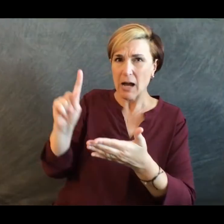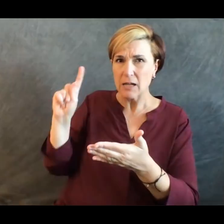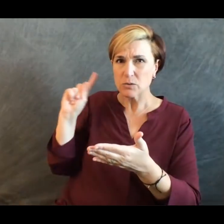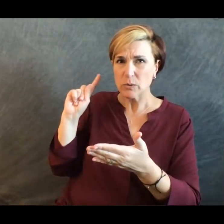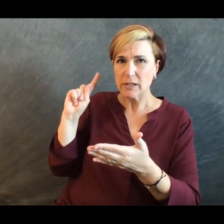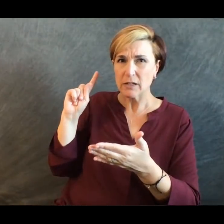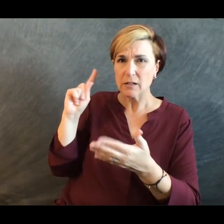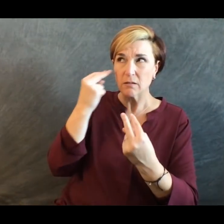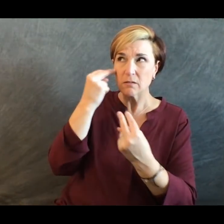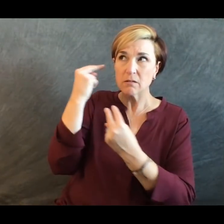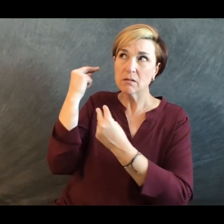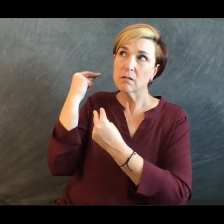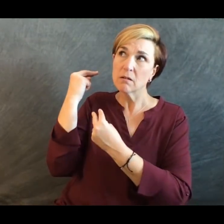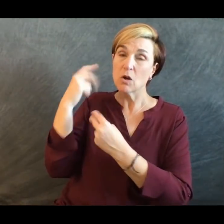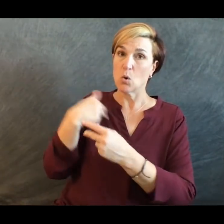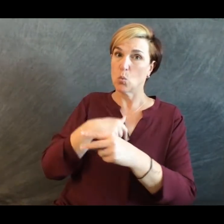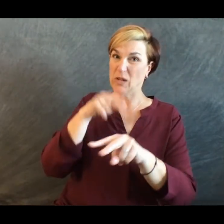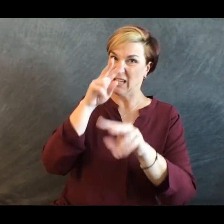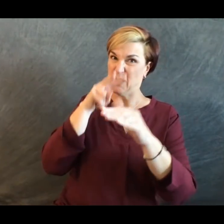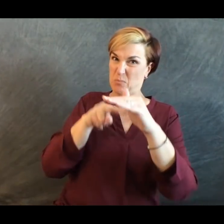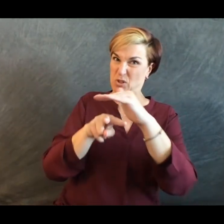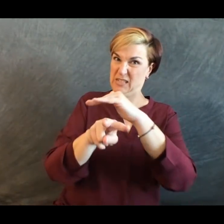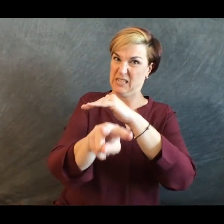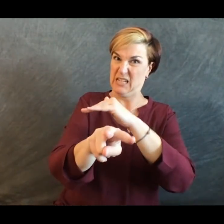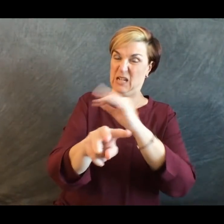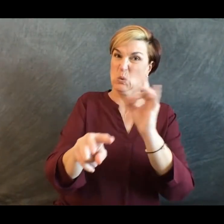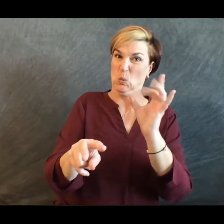happened was starting to see the leveling off in there coming down that